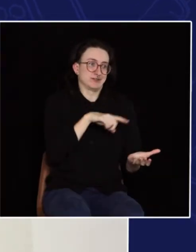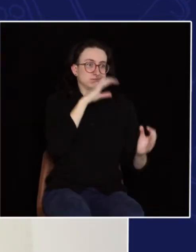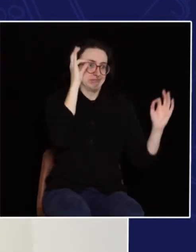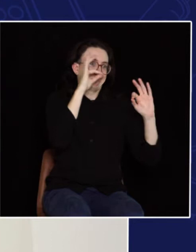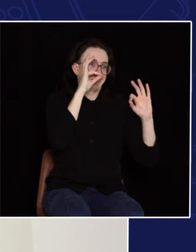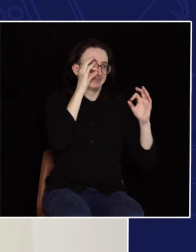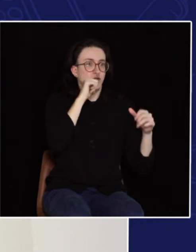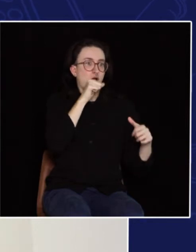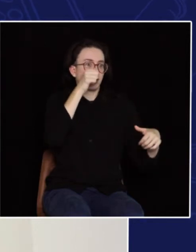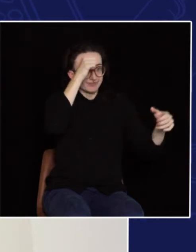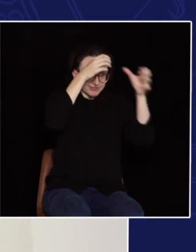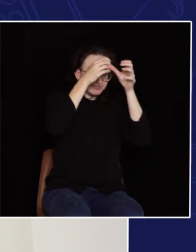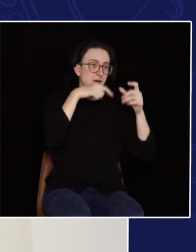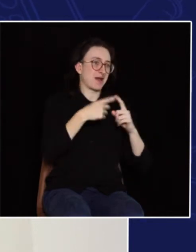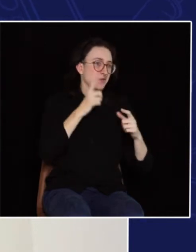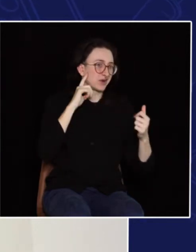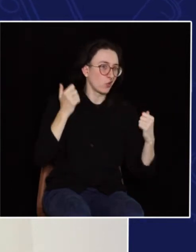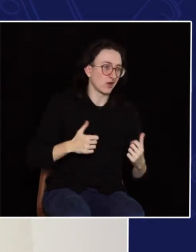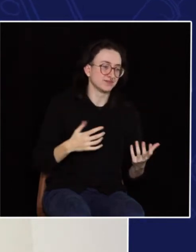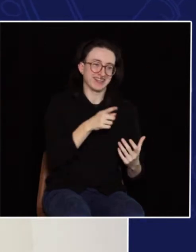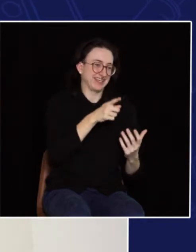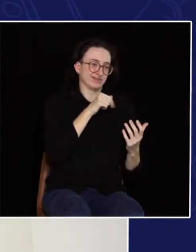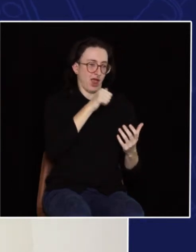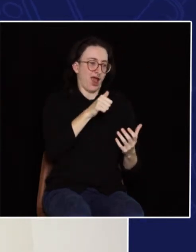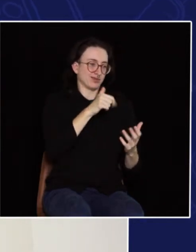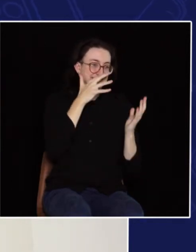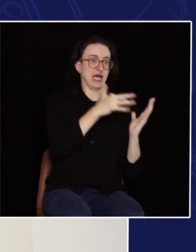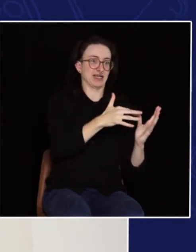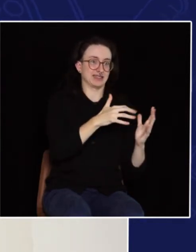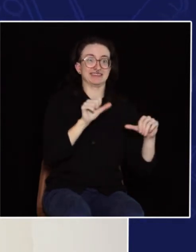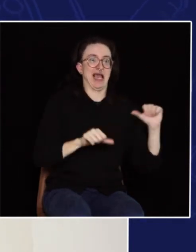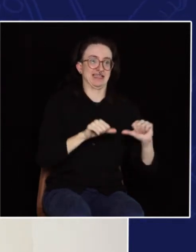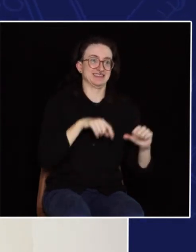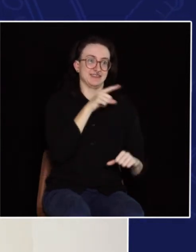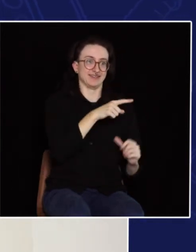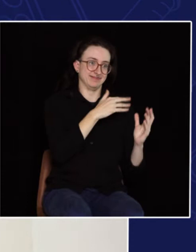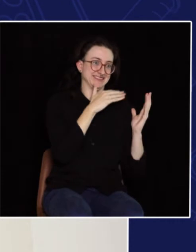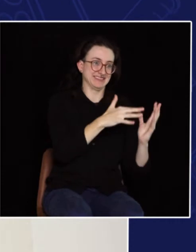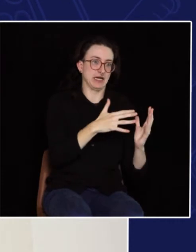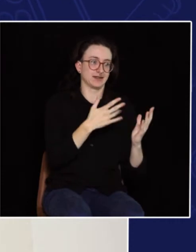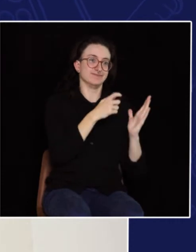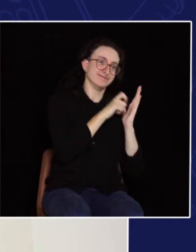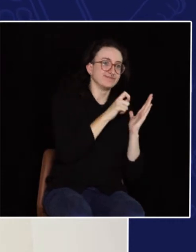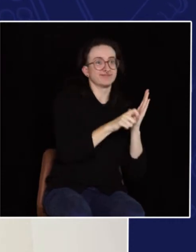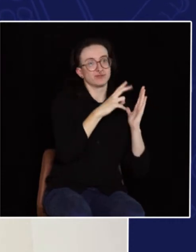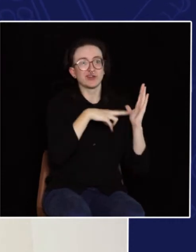much about hearing loss. They -- they don't study -- They didn't major in science.